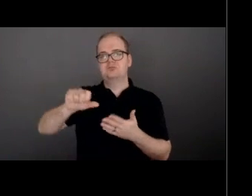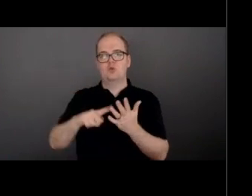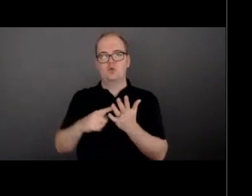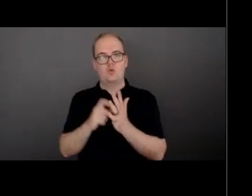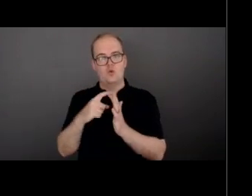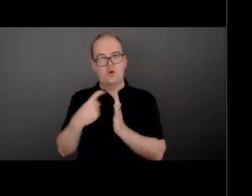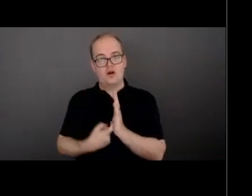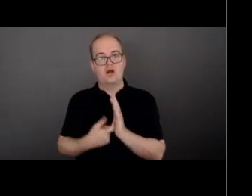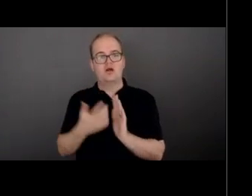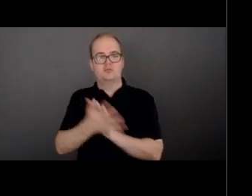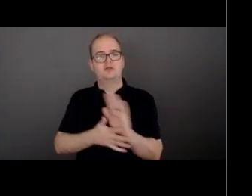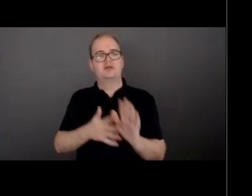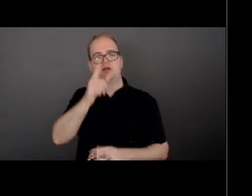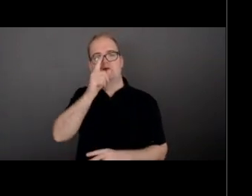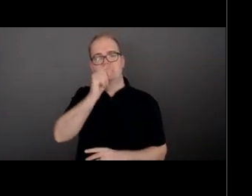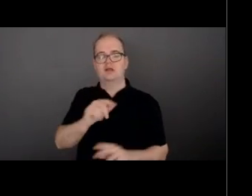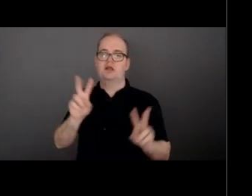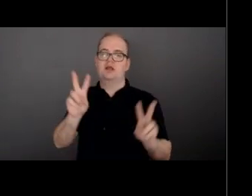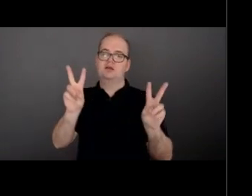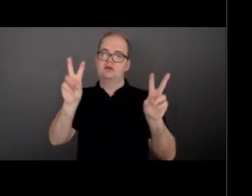That's a sort of temporary thing until the client gets to court.